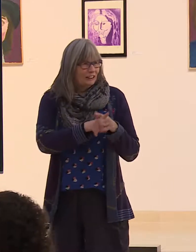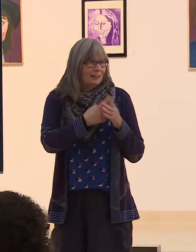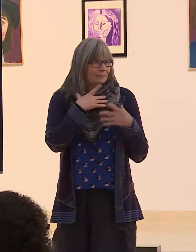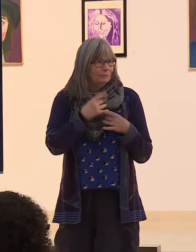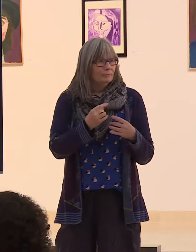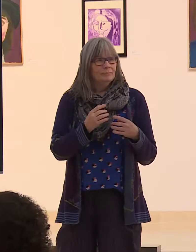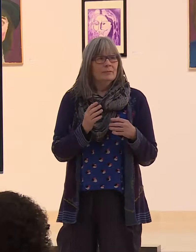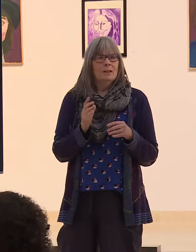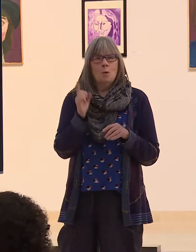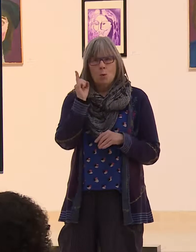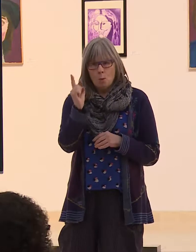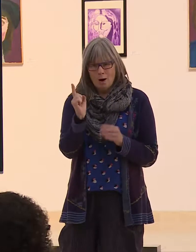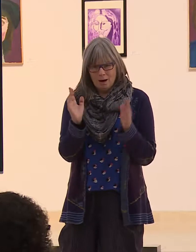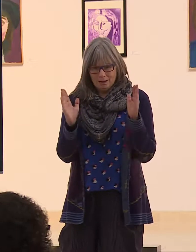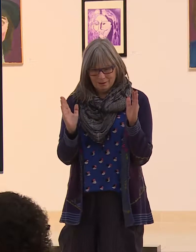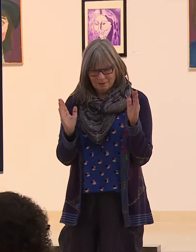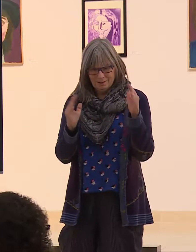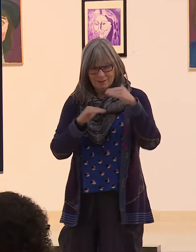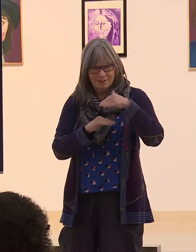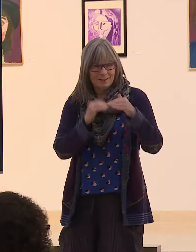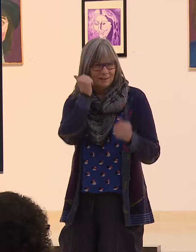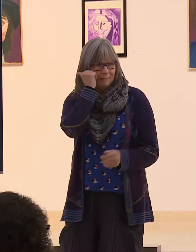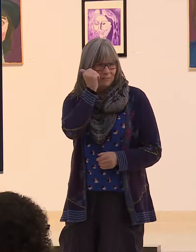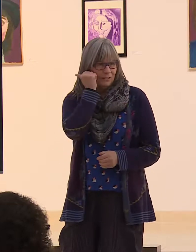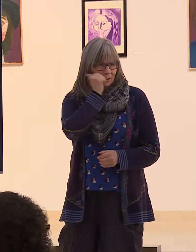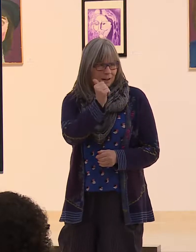fabric, I could add something to the discussion.